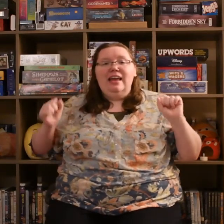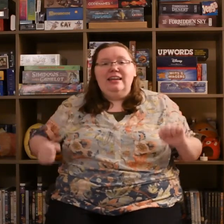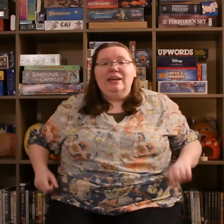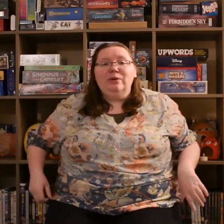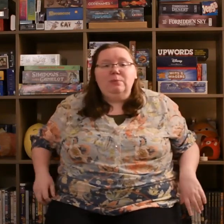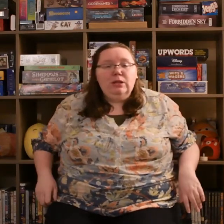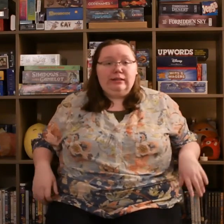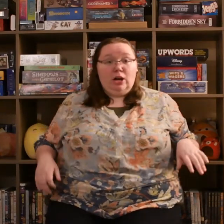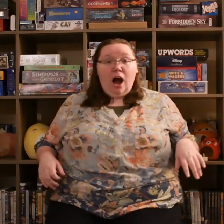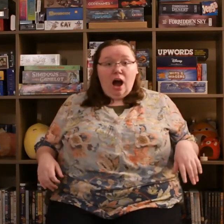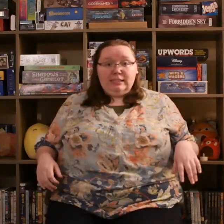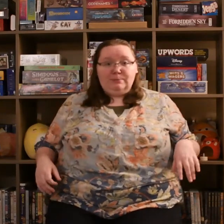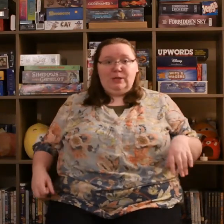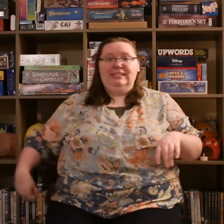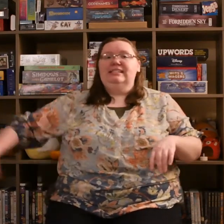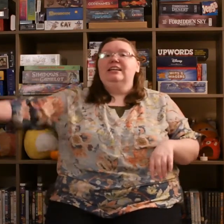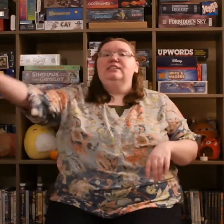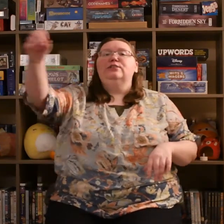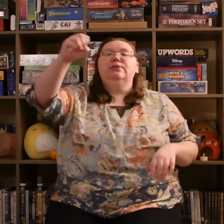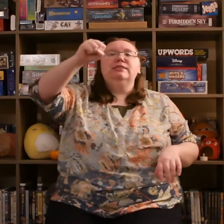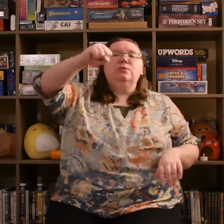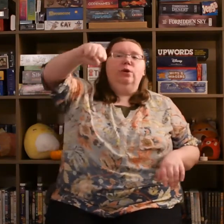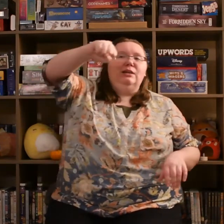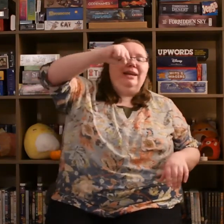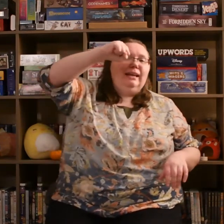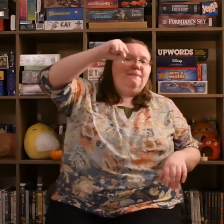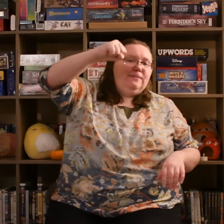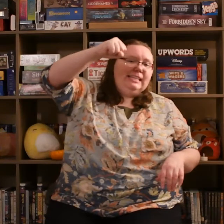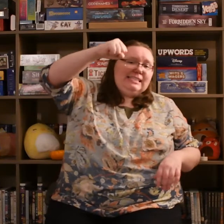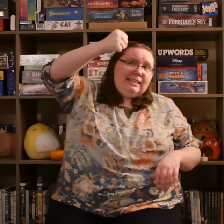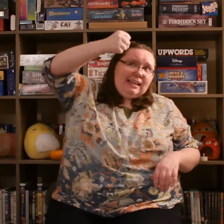Now we're going to pull out our octopus. So for this one we're going to make a fist and that'll